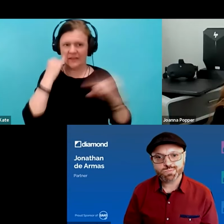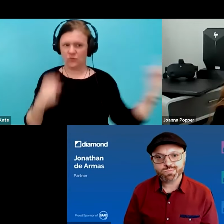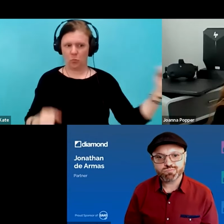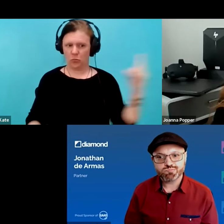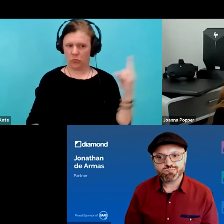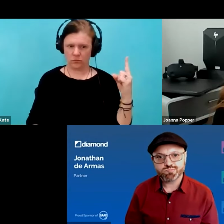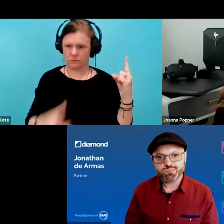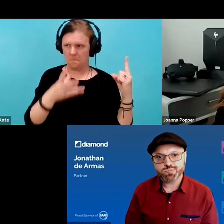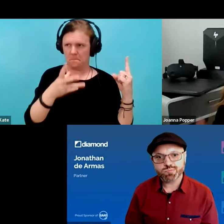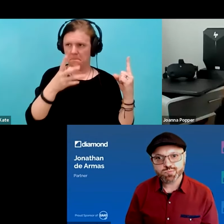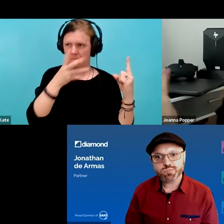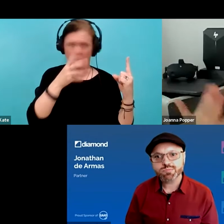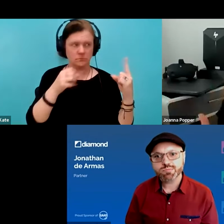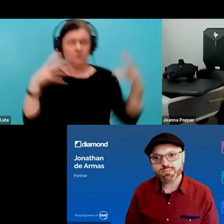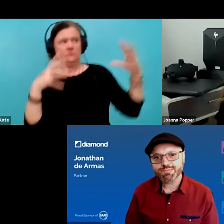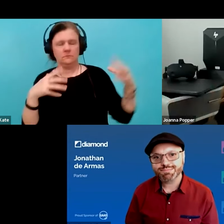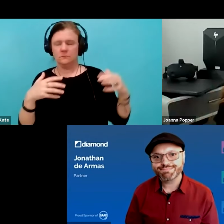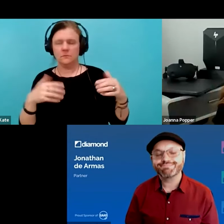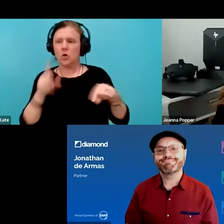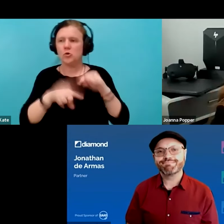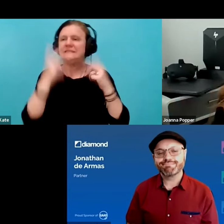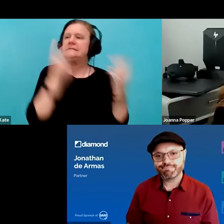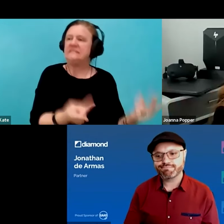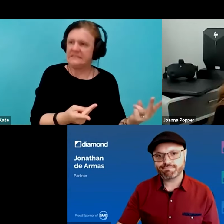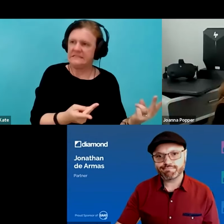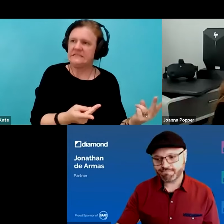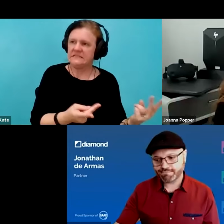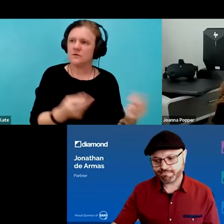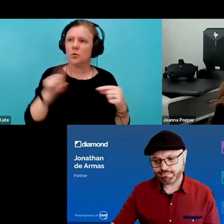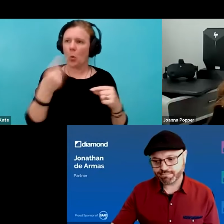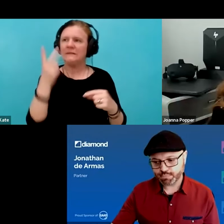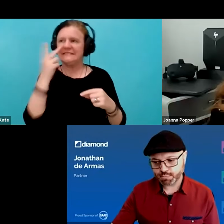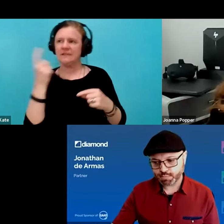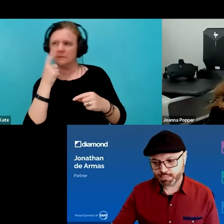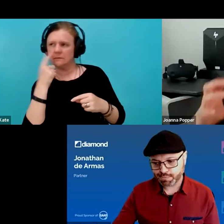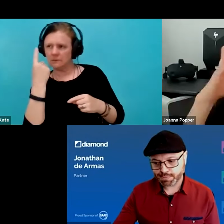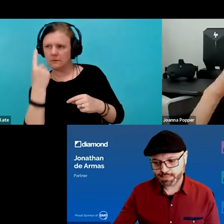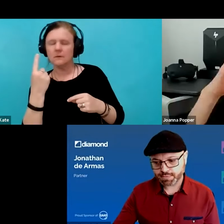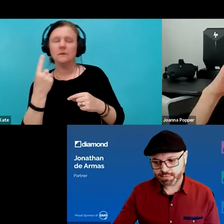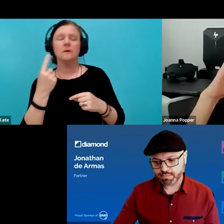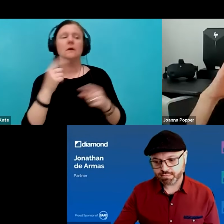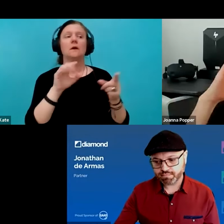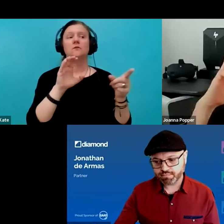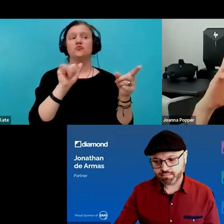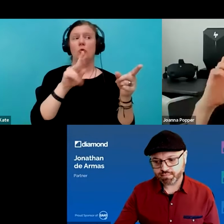Joanna Popper: scare her because she couldn't see you coming from that side. And so, Carrie actually went out and created these glasses.